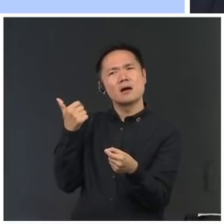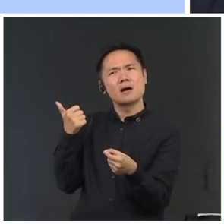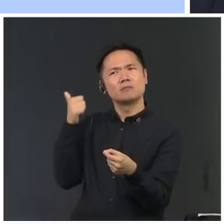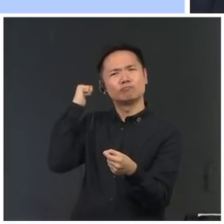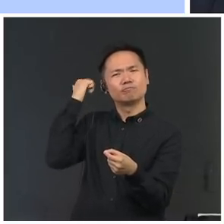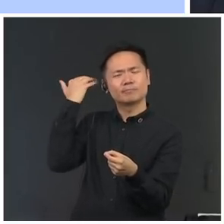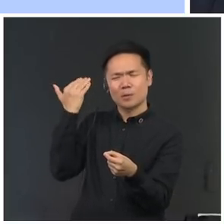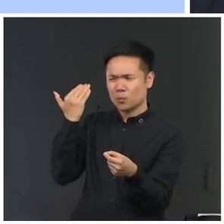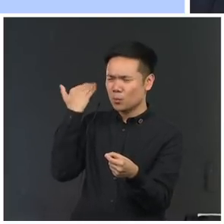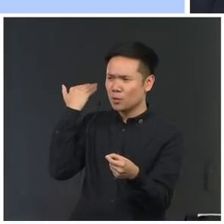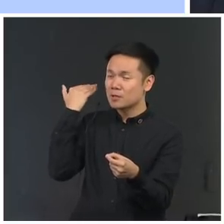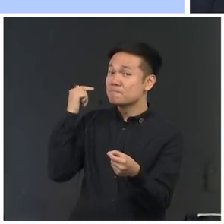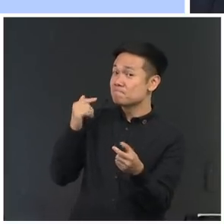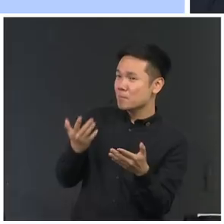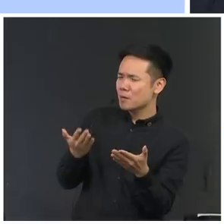And there was a person who brought the